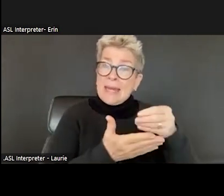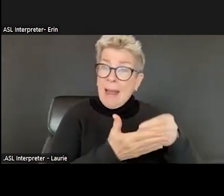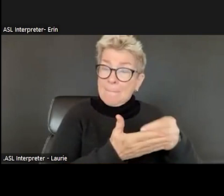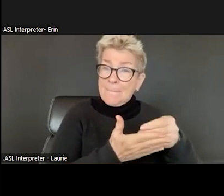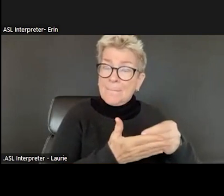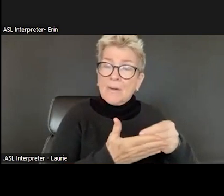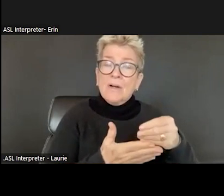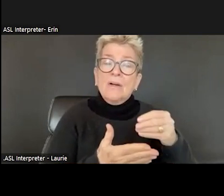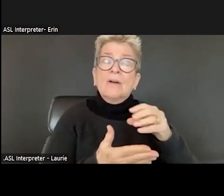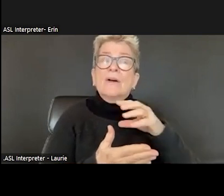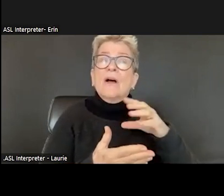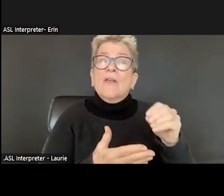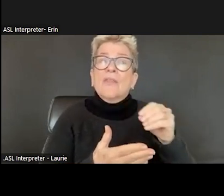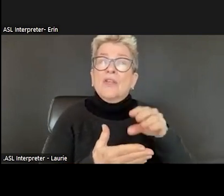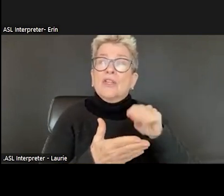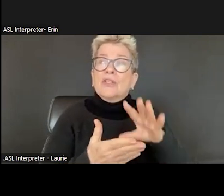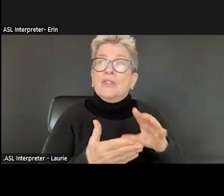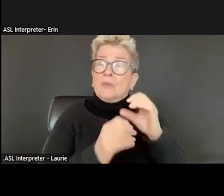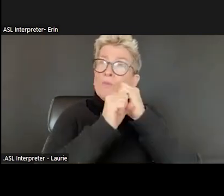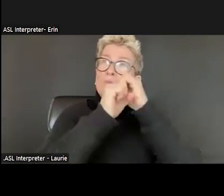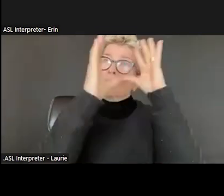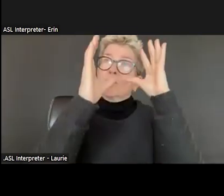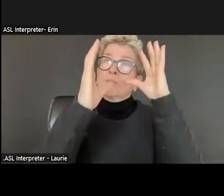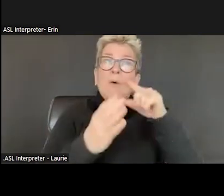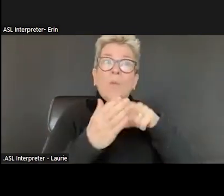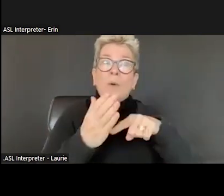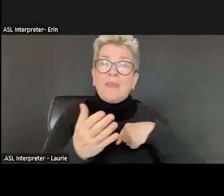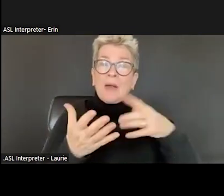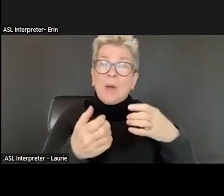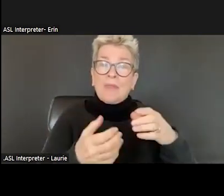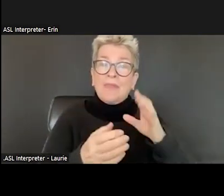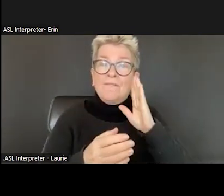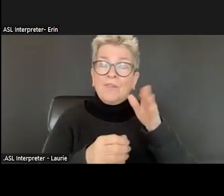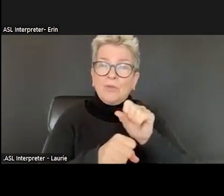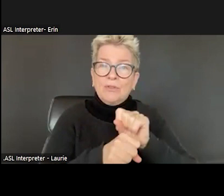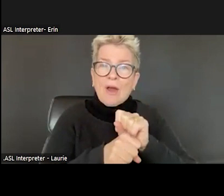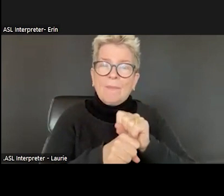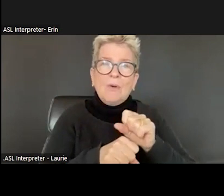on what preferences for what their future job might be. So we don't see a lot on that